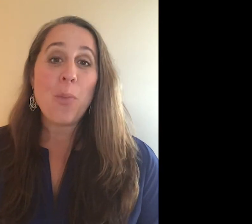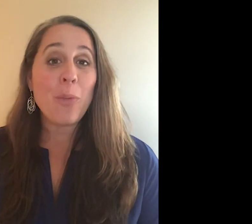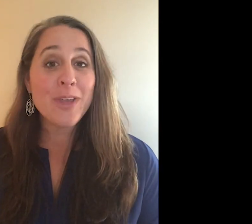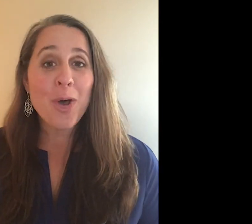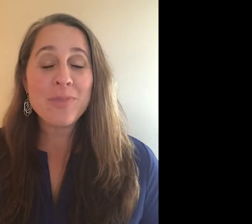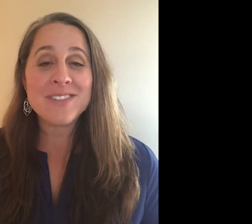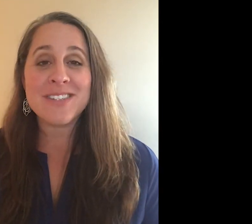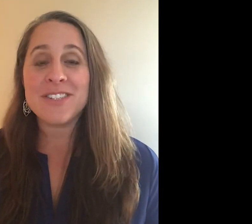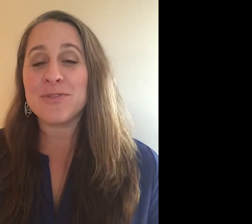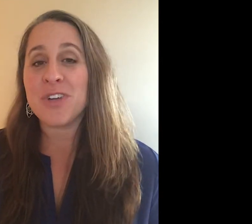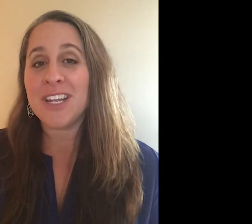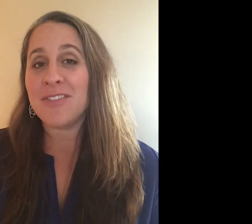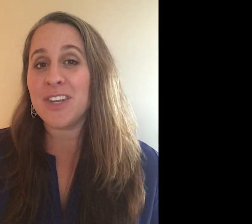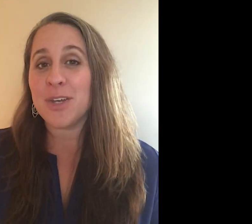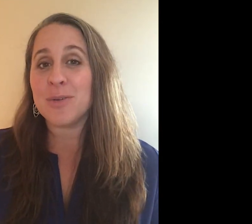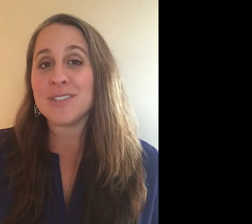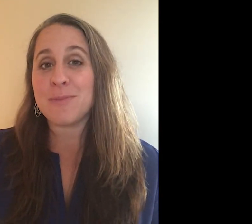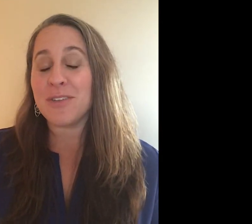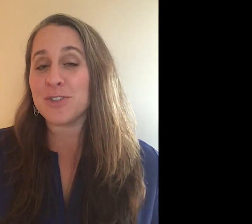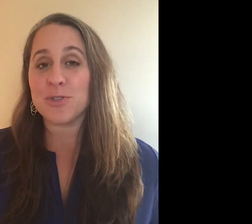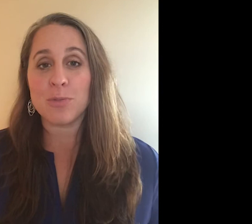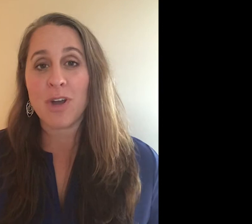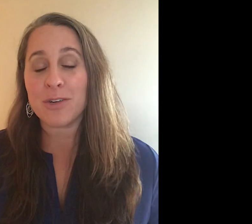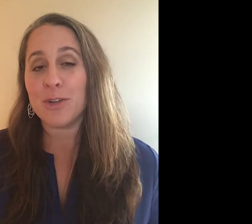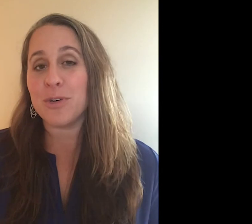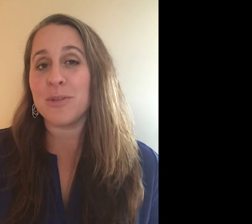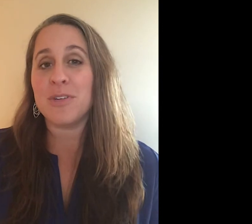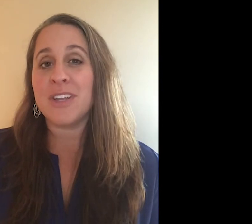While we hope the series of training videos is beneficial to a broader global community,